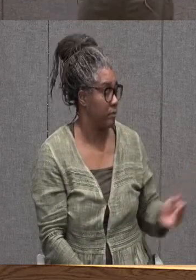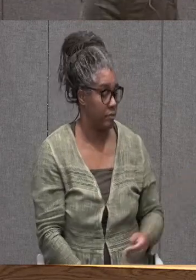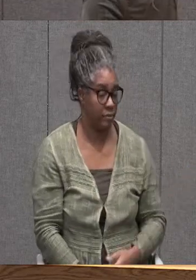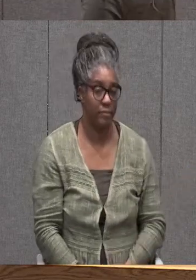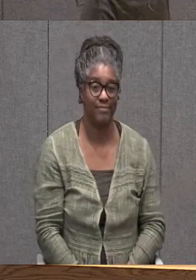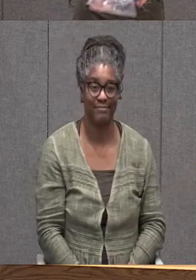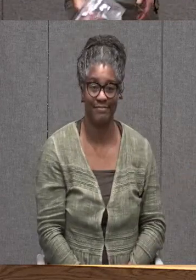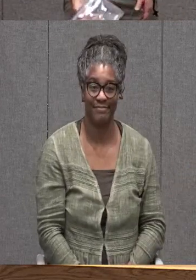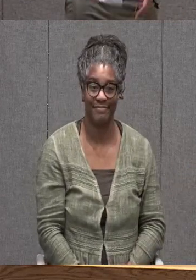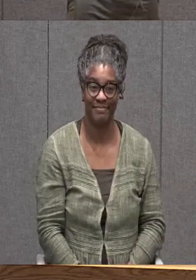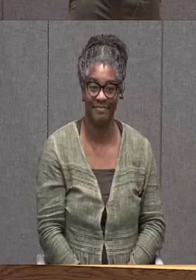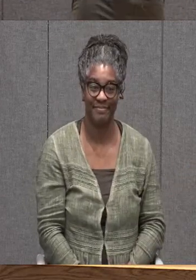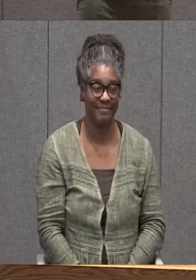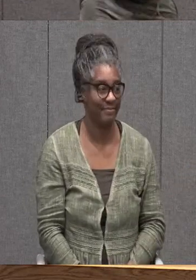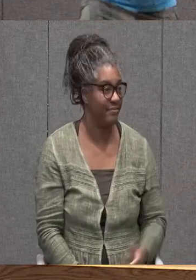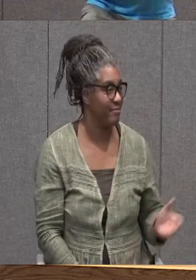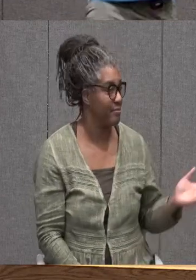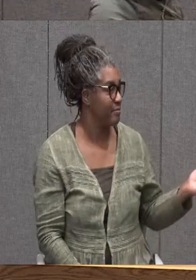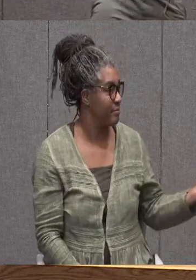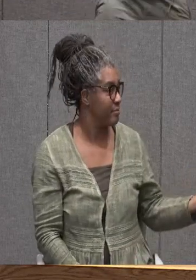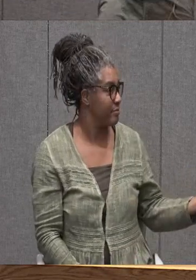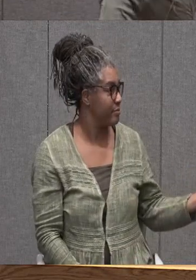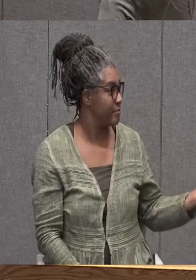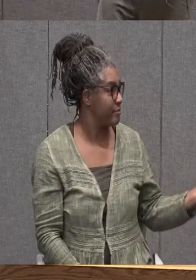Awesome (in foreign language)